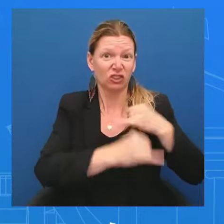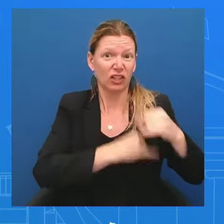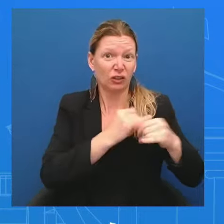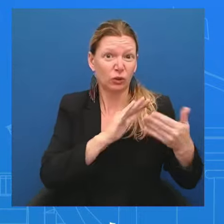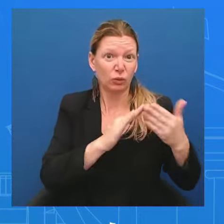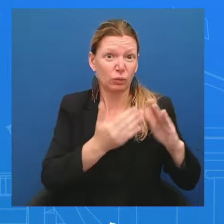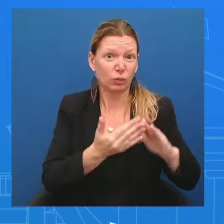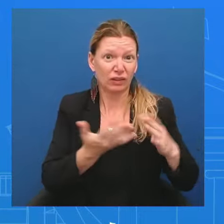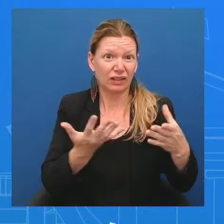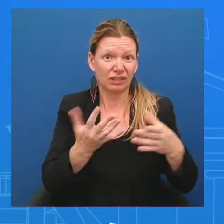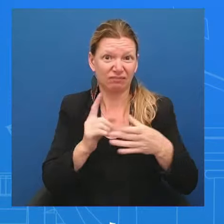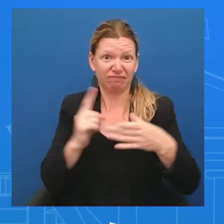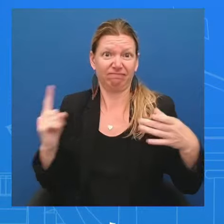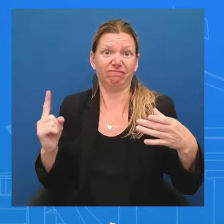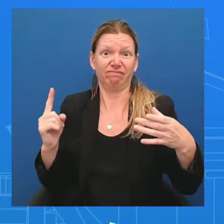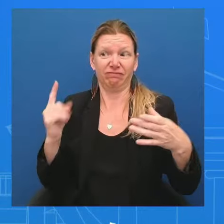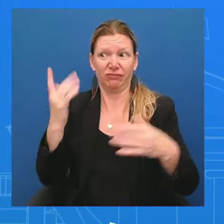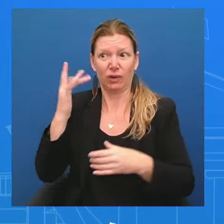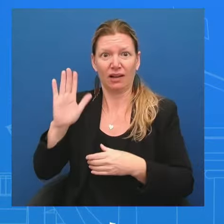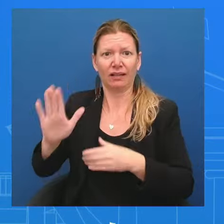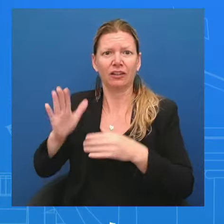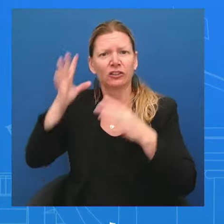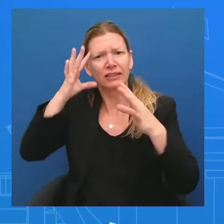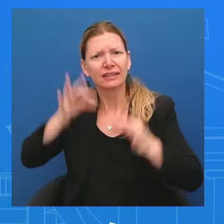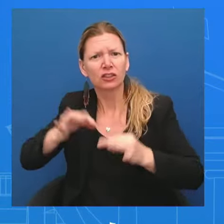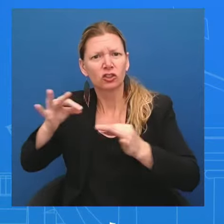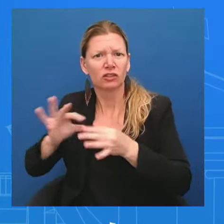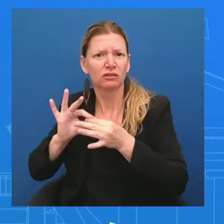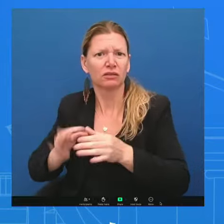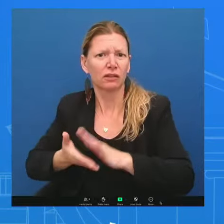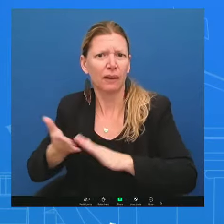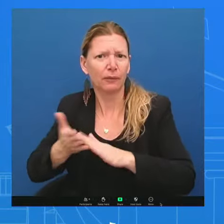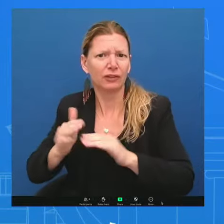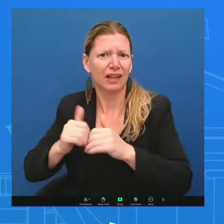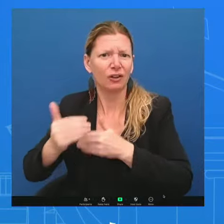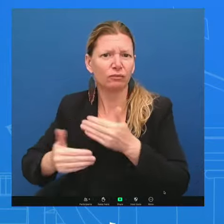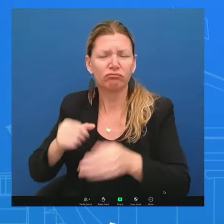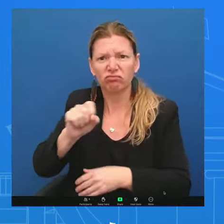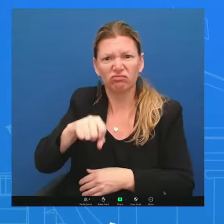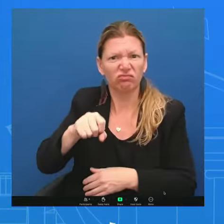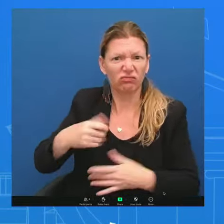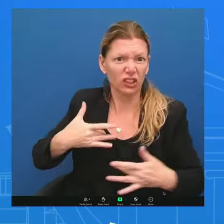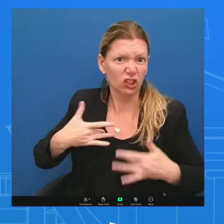So this is of concern clearly because it's not in Israel's best interest